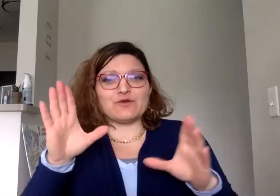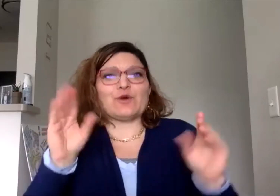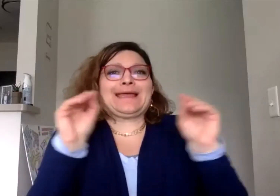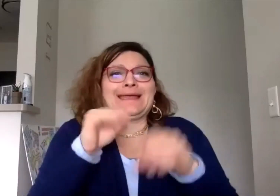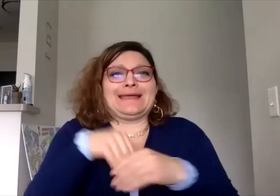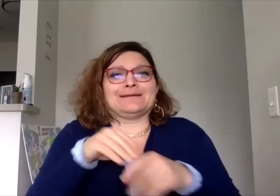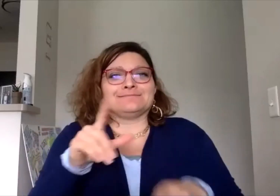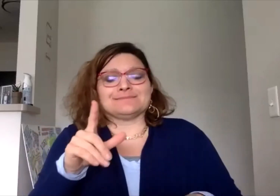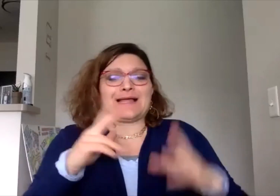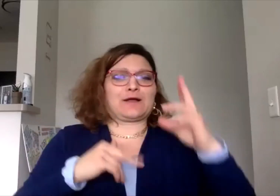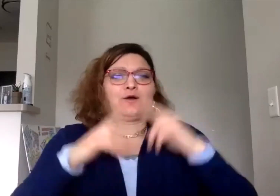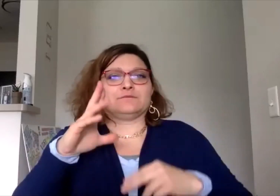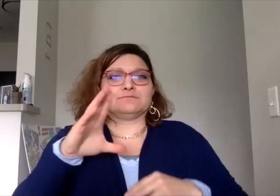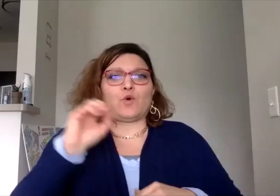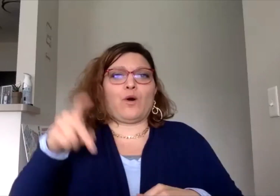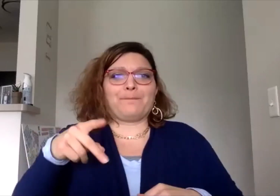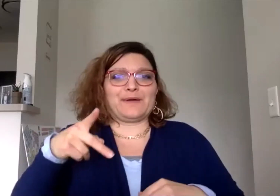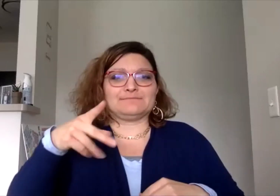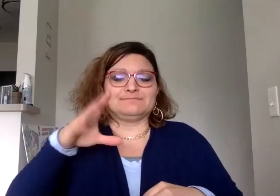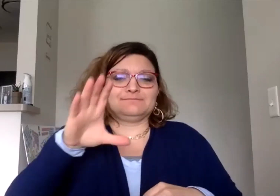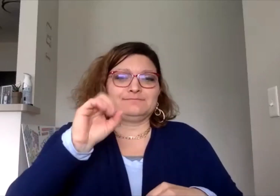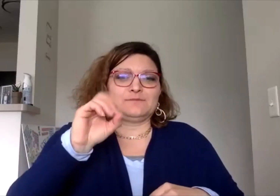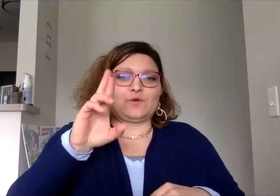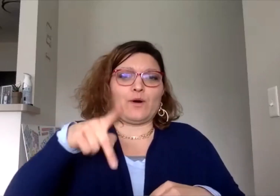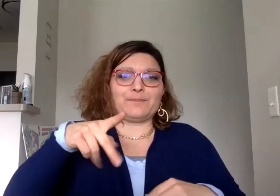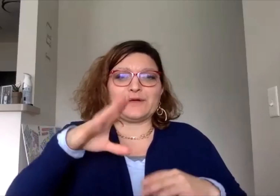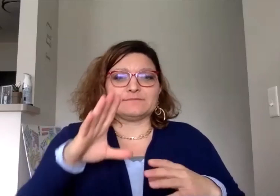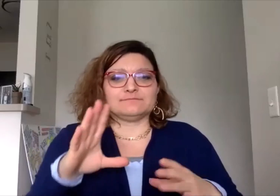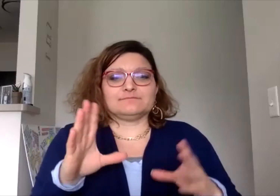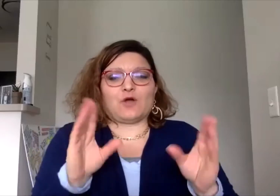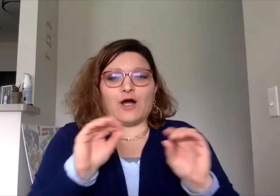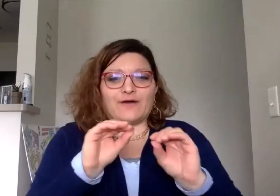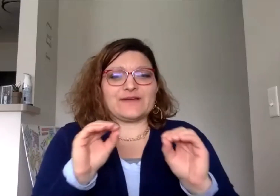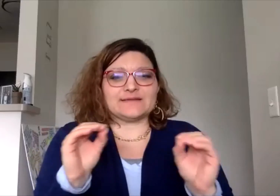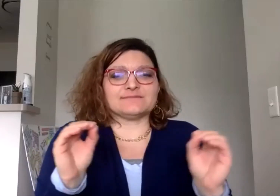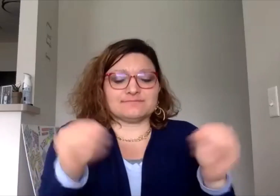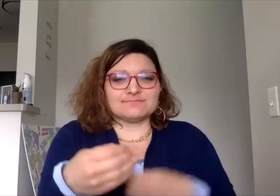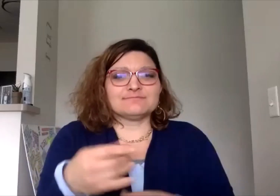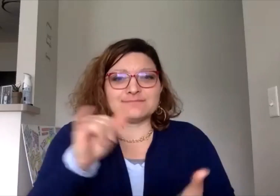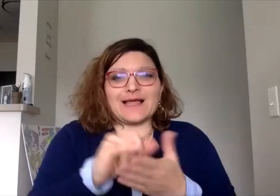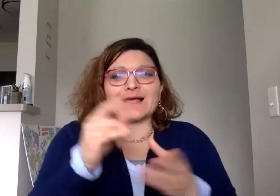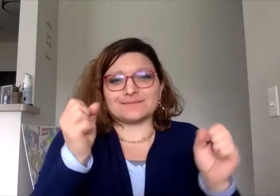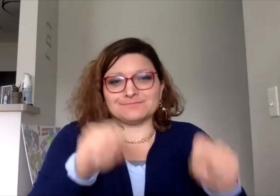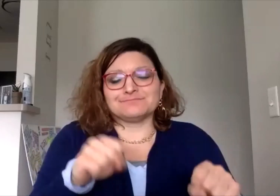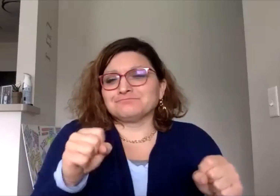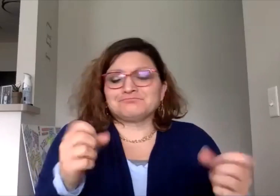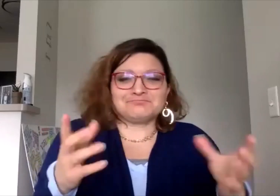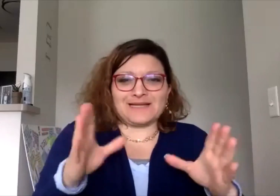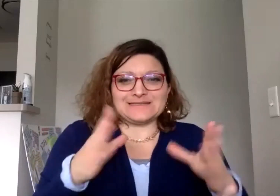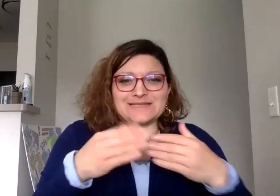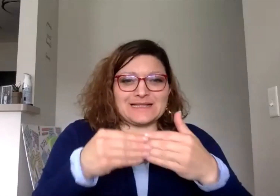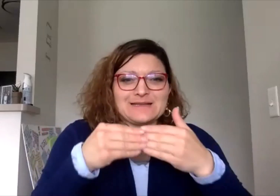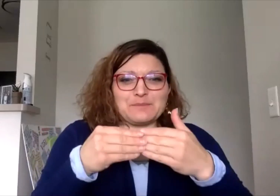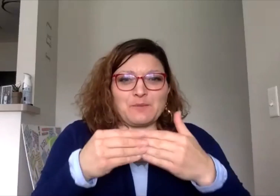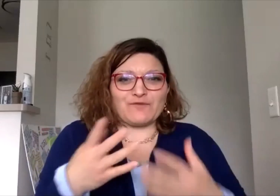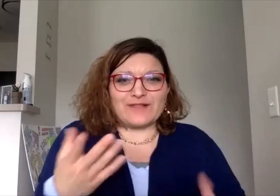you're in like a corporate corporate office that it's a little bit more flexible you have